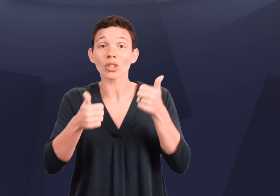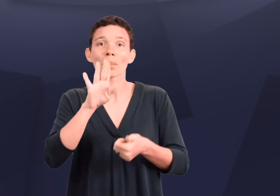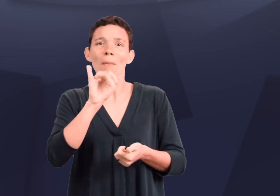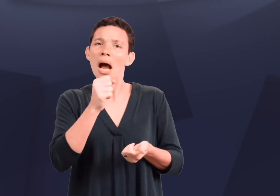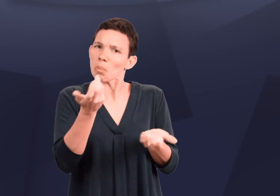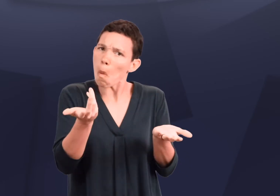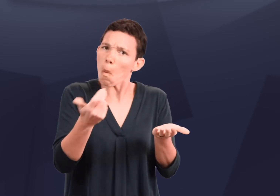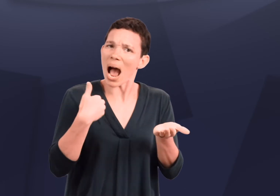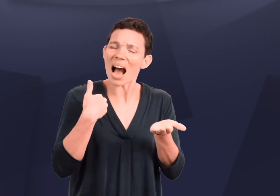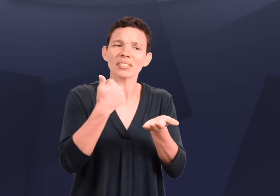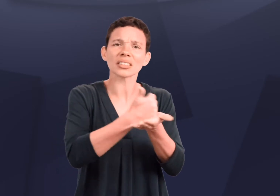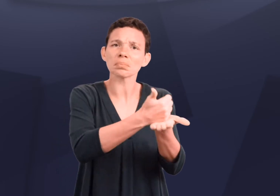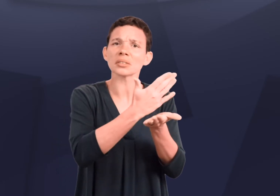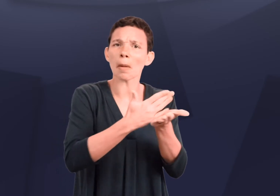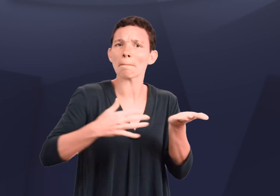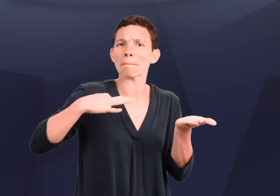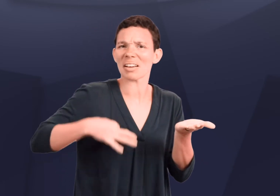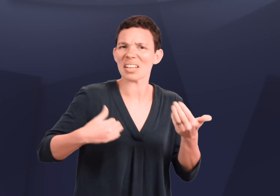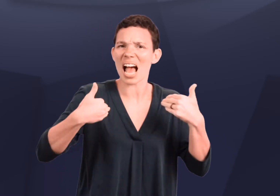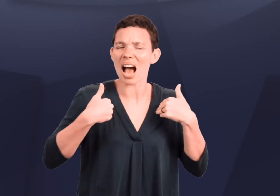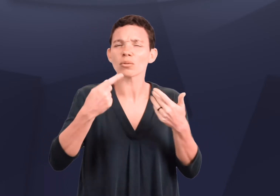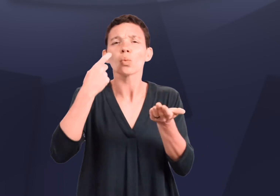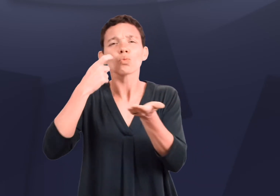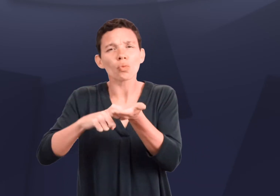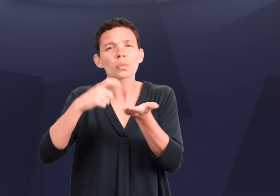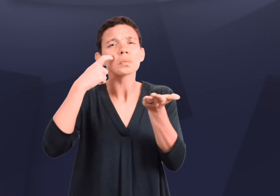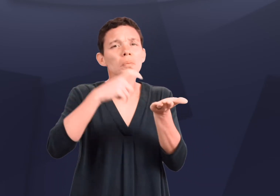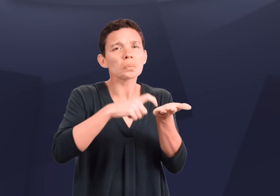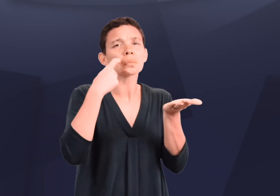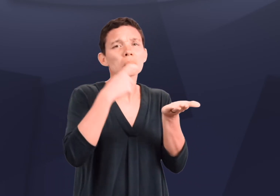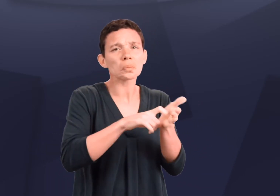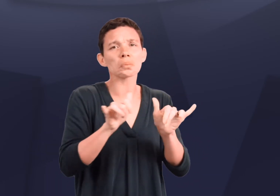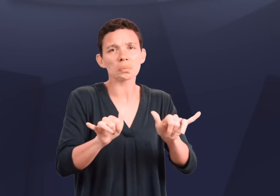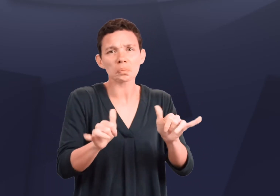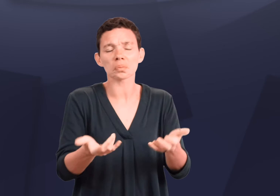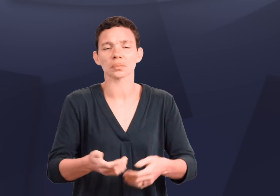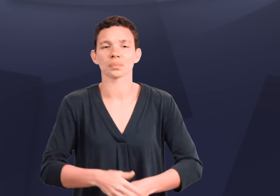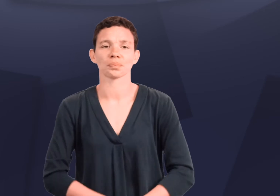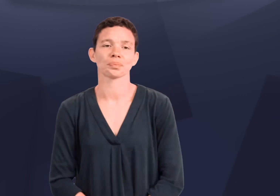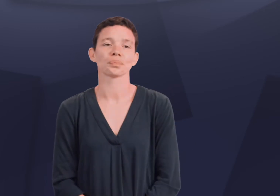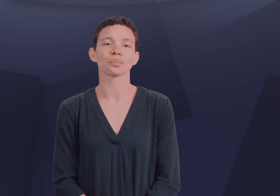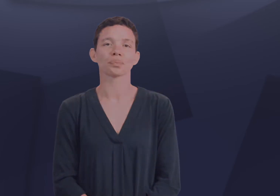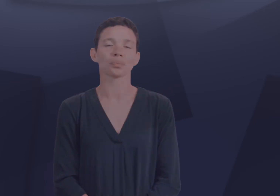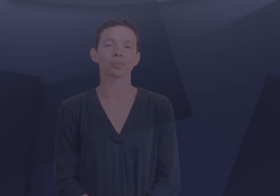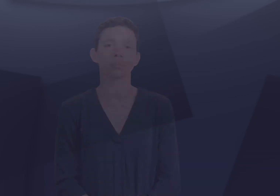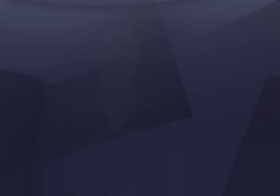We cannot remove all biases entirely. It's important to recognize which biases are harmful and which are beneficial.